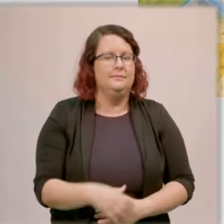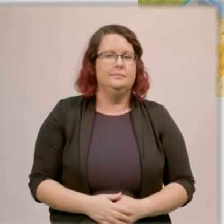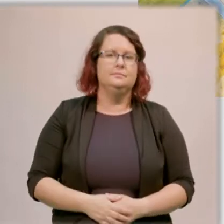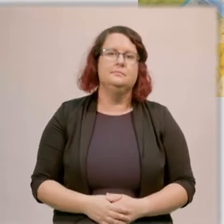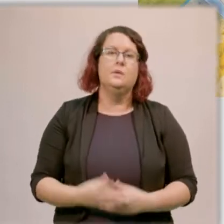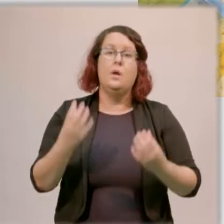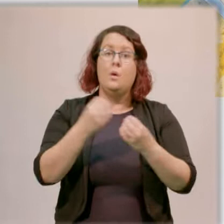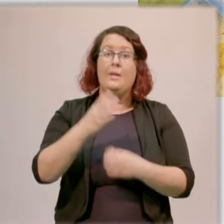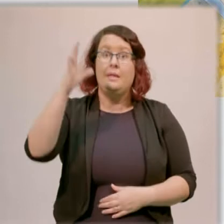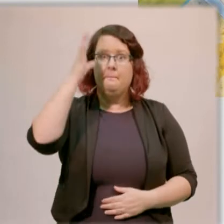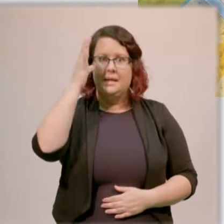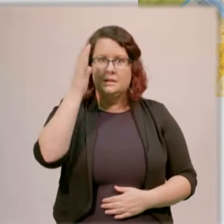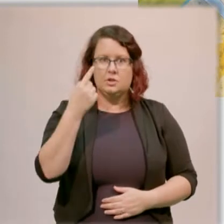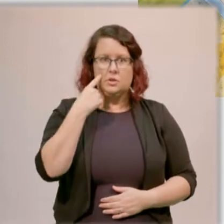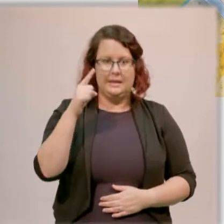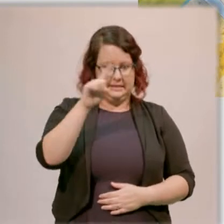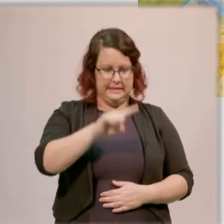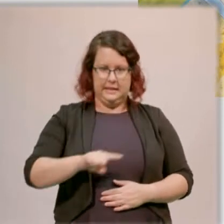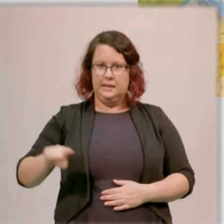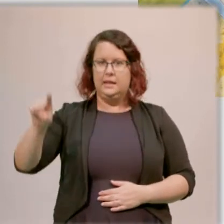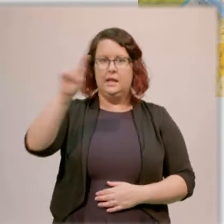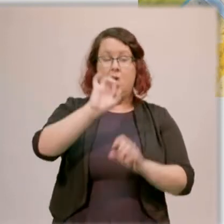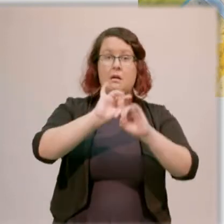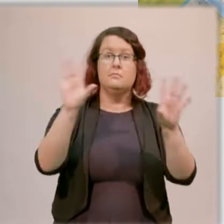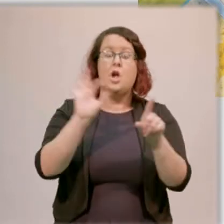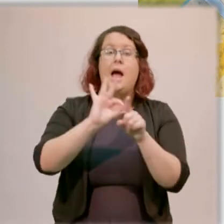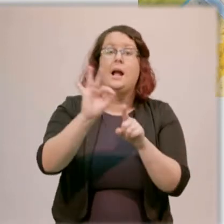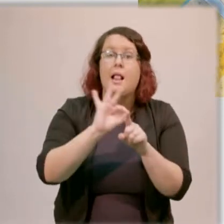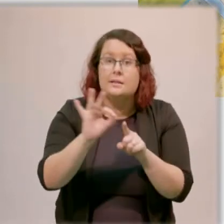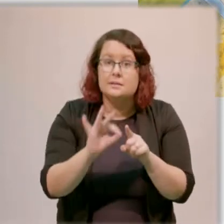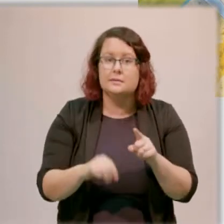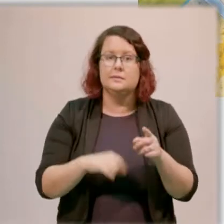In terms of visual elements, the techniques used are the bright colours,